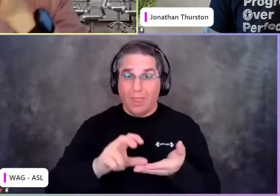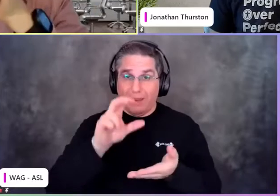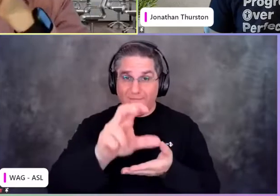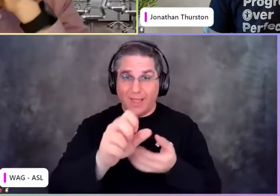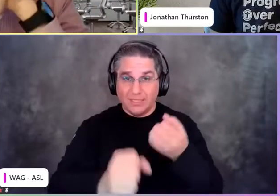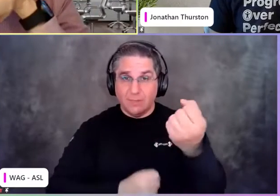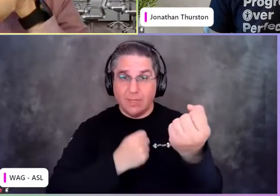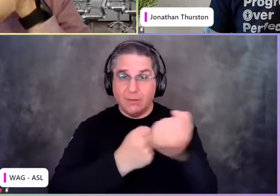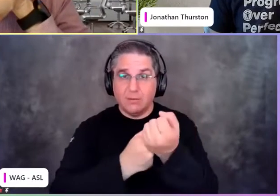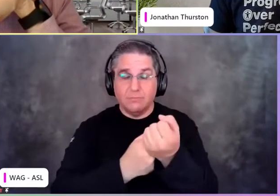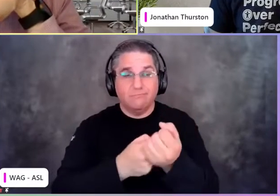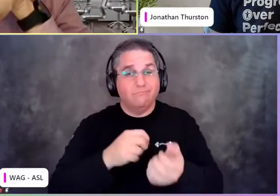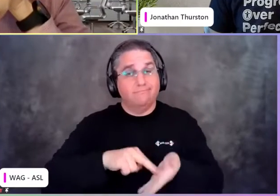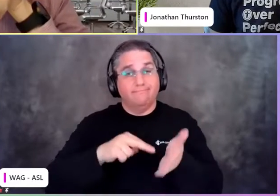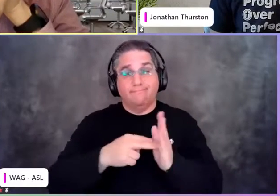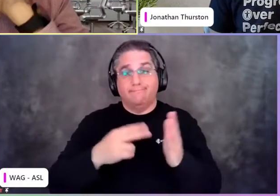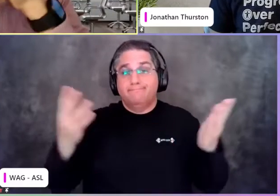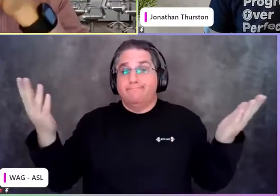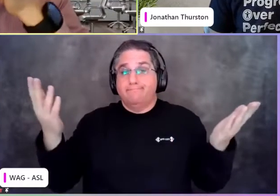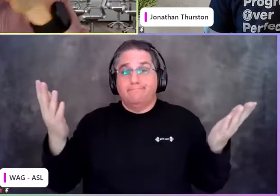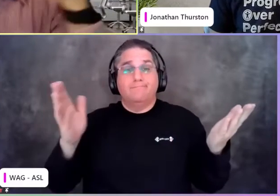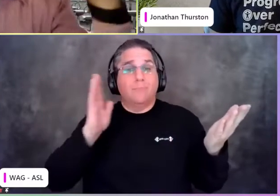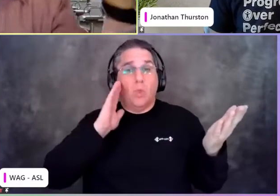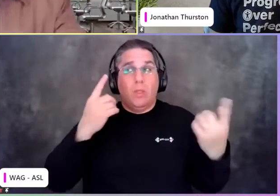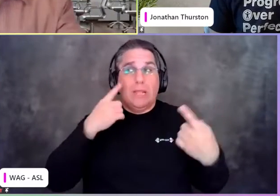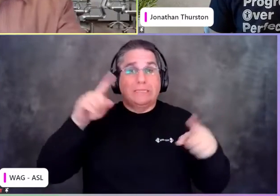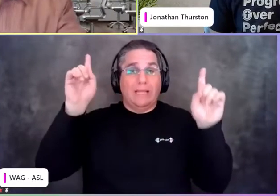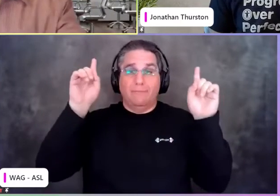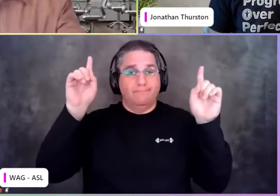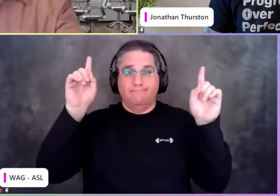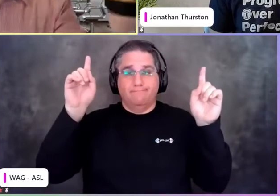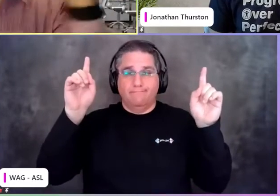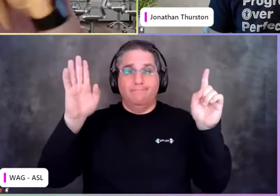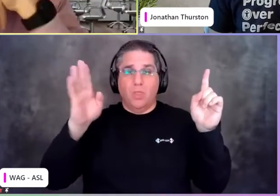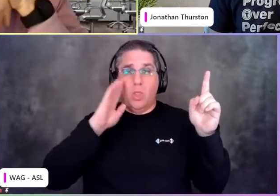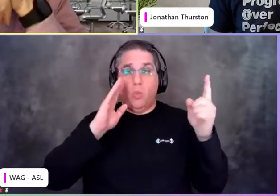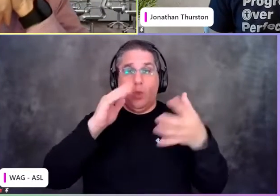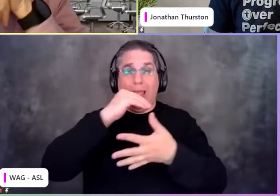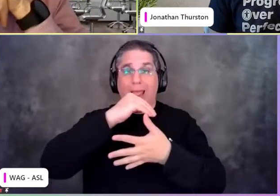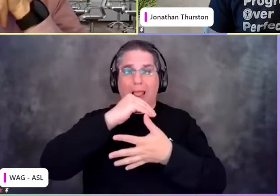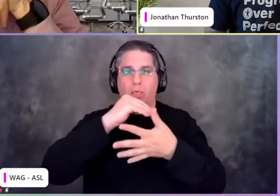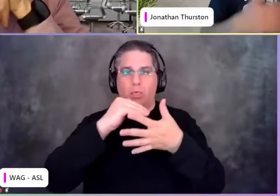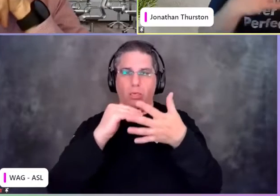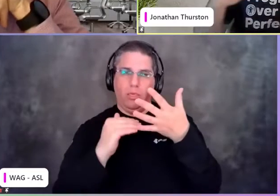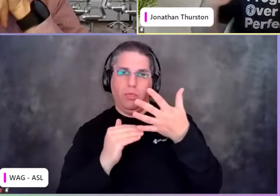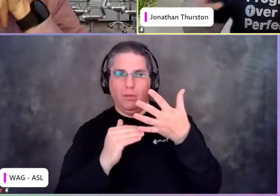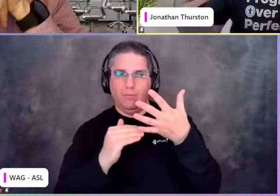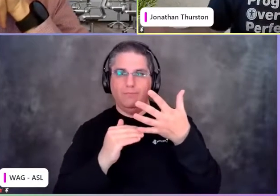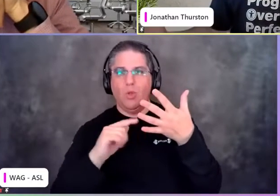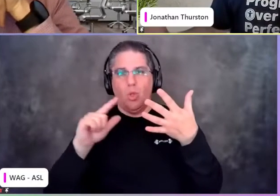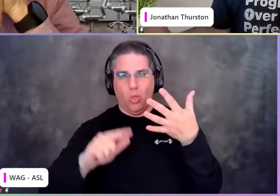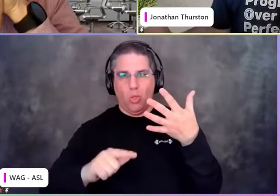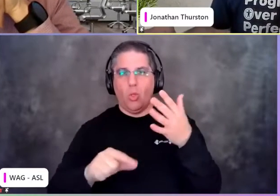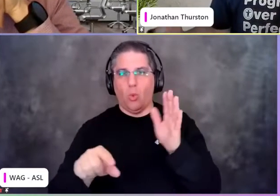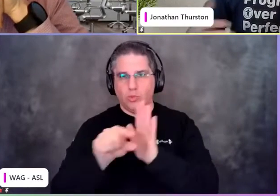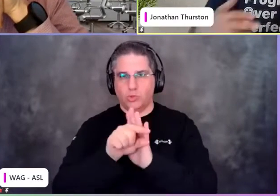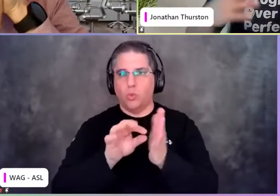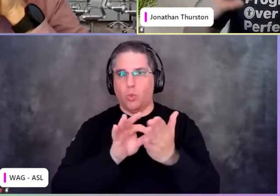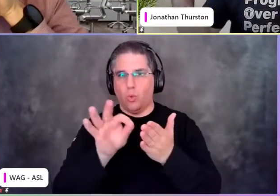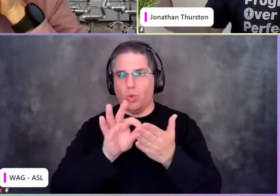communication channels, there's lots of different variables and these tools, if the investment is not there to support it, they're going to end up with -- on the lower